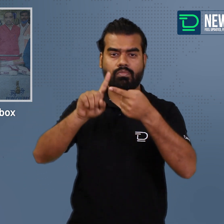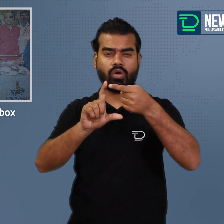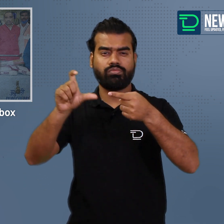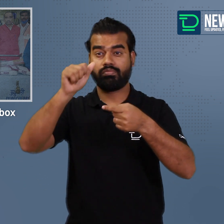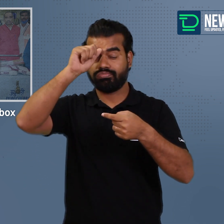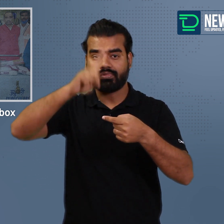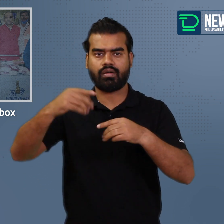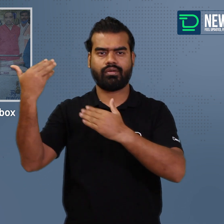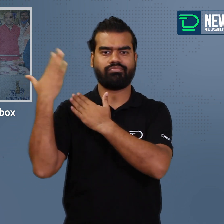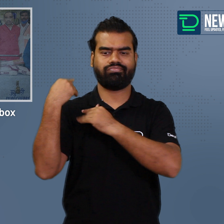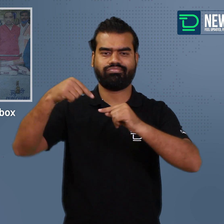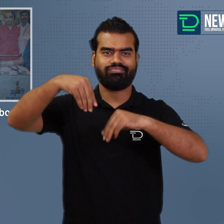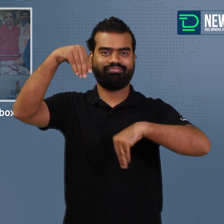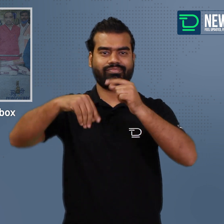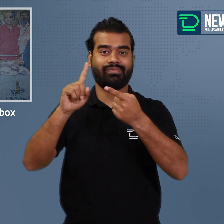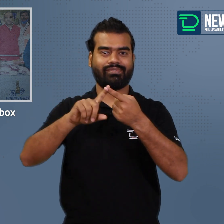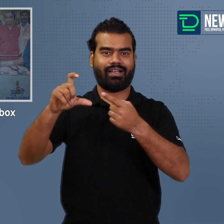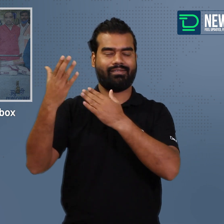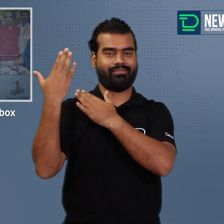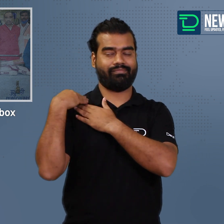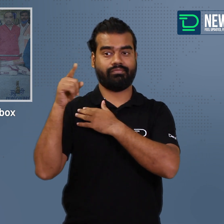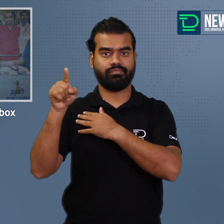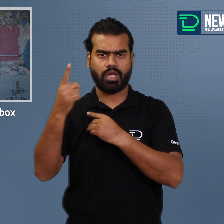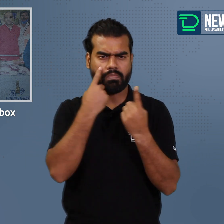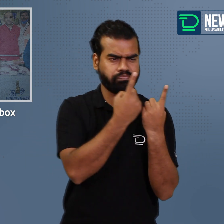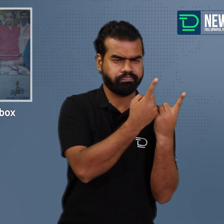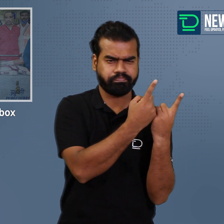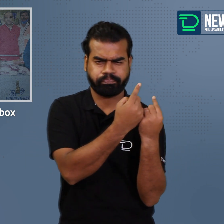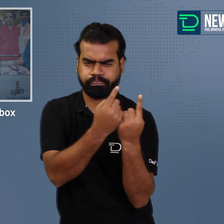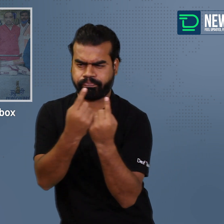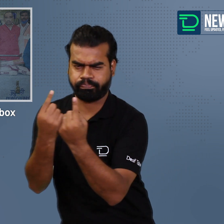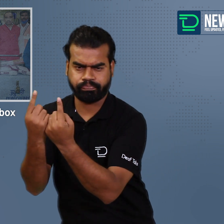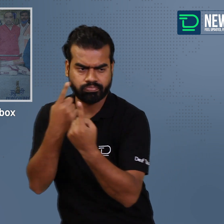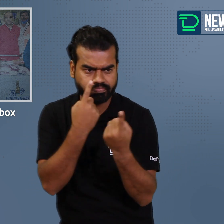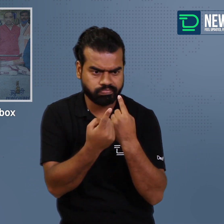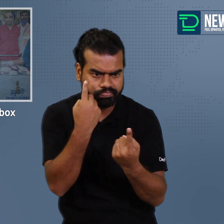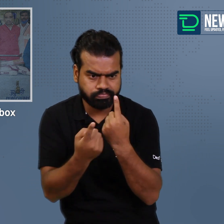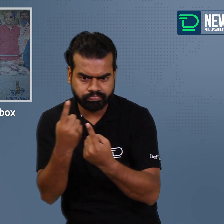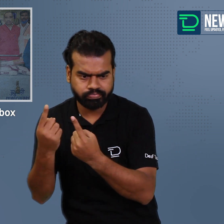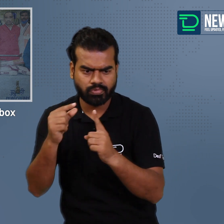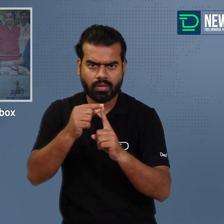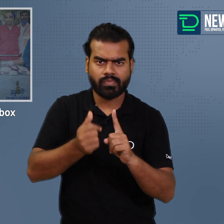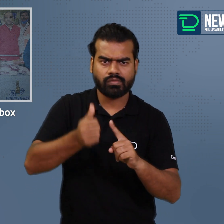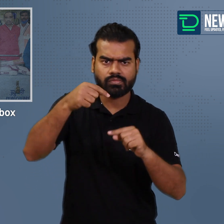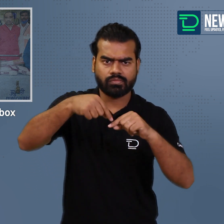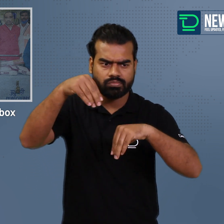2-day practice exercise was conducted in Delhi under the leadership of the